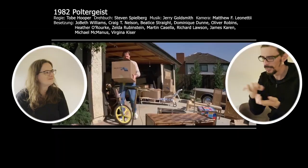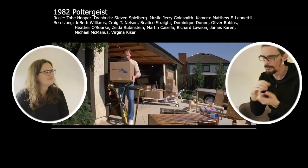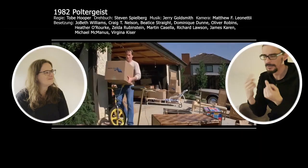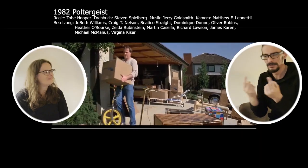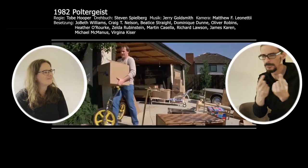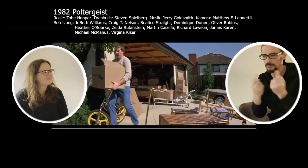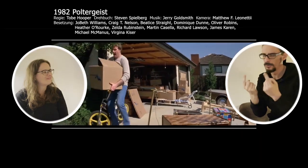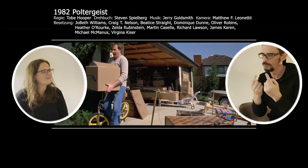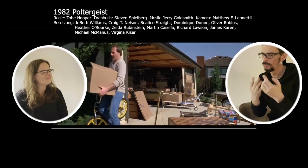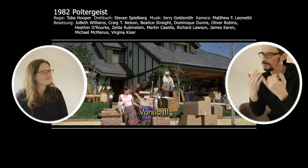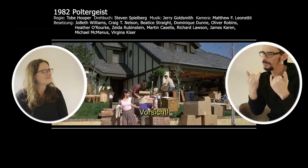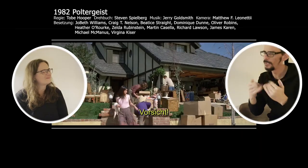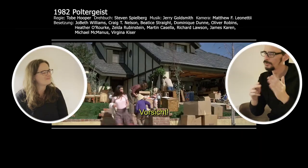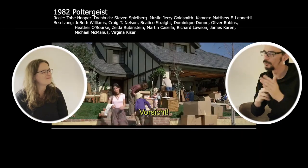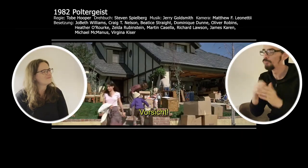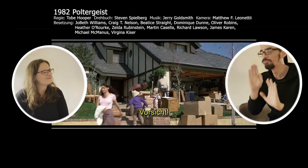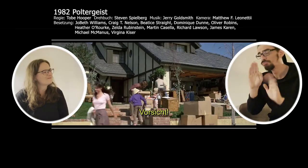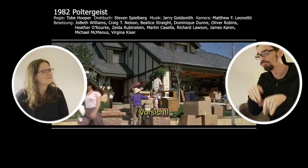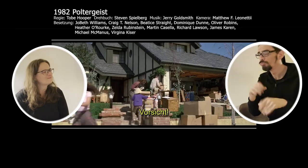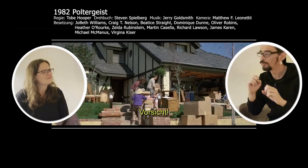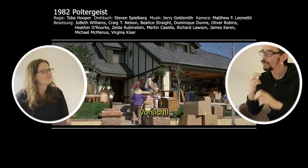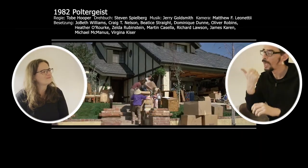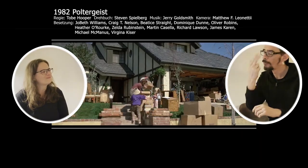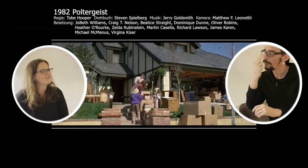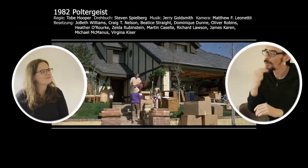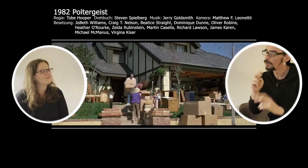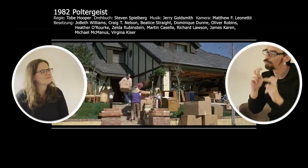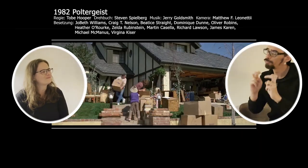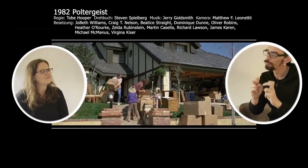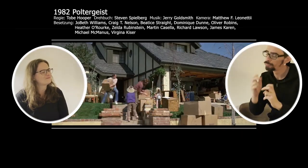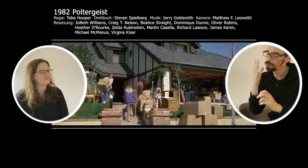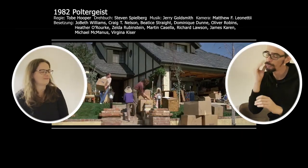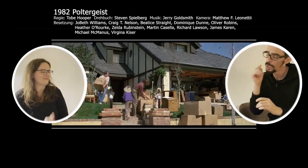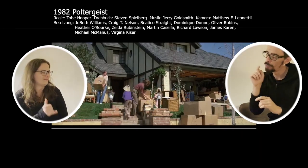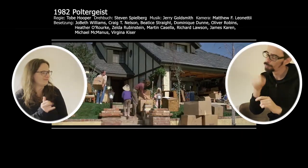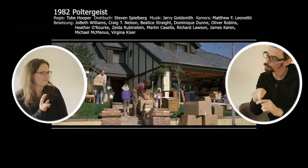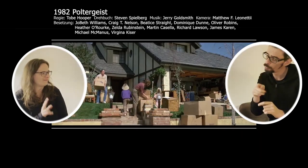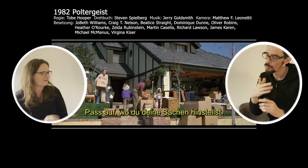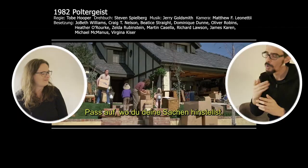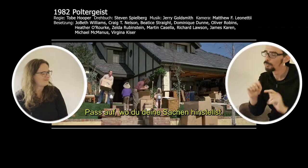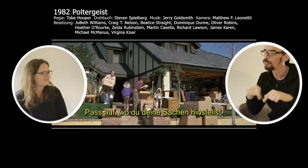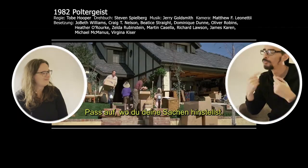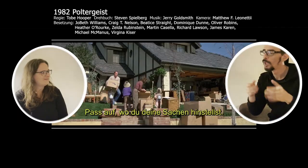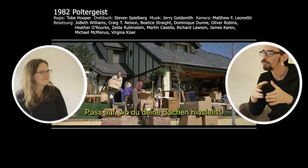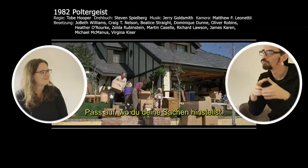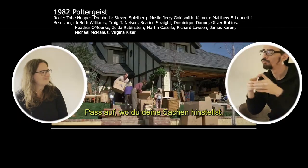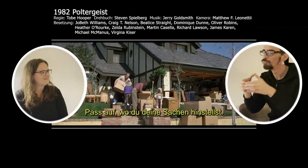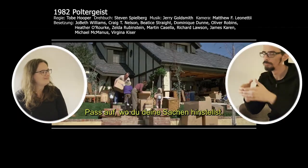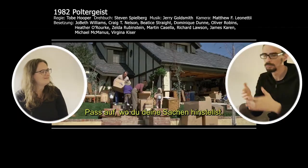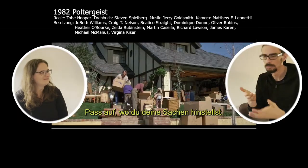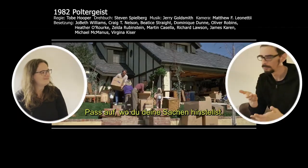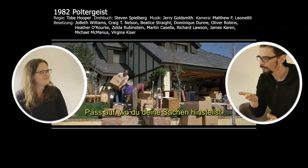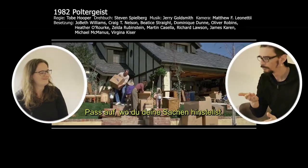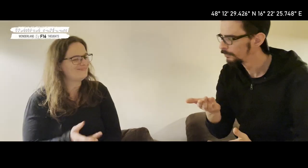After all the drama, they don't care to spend another night in this house, to start moving the next day.